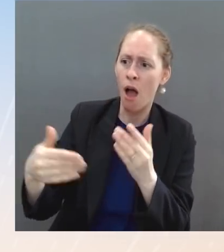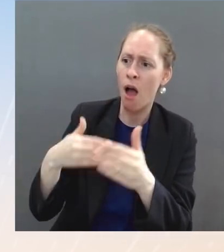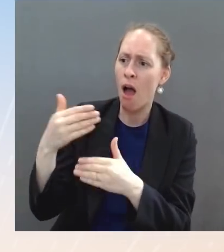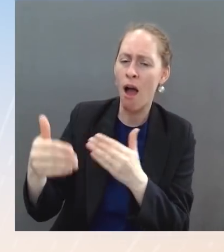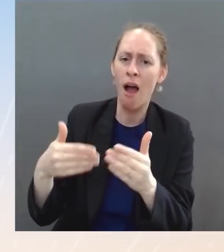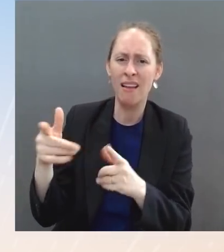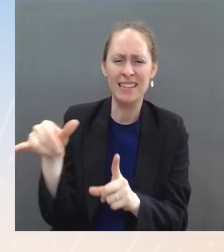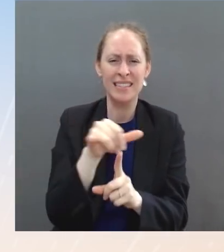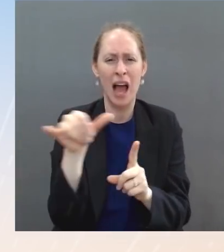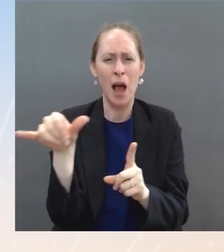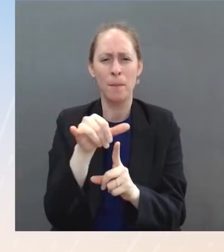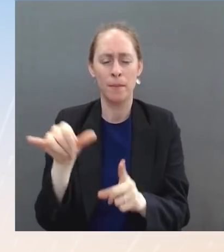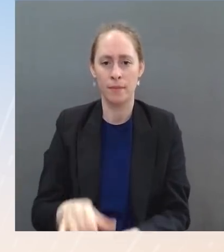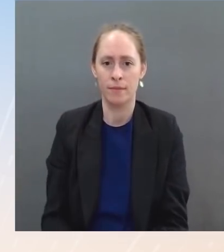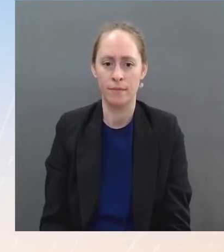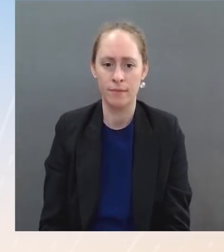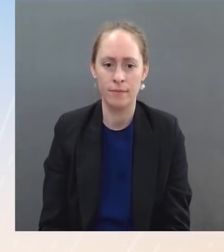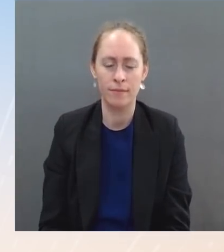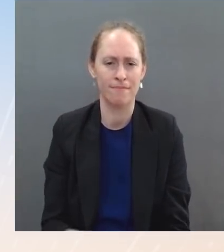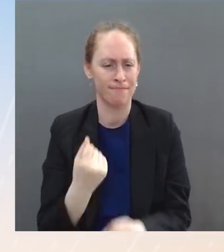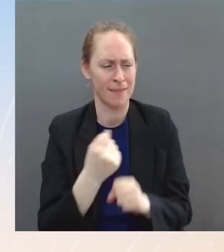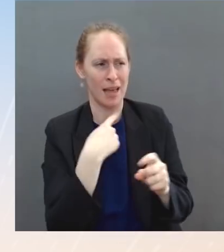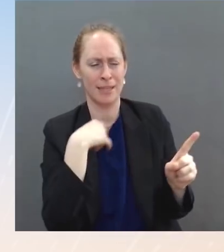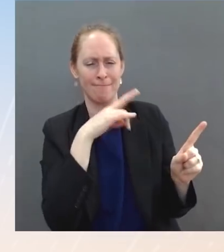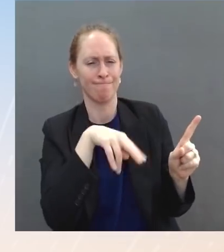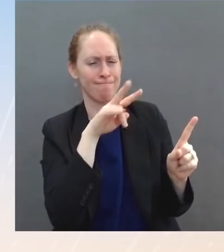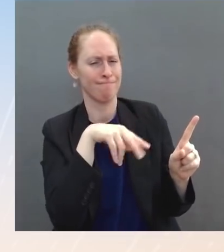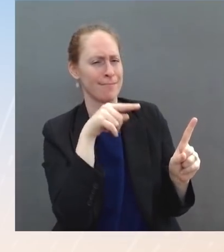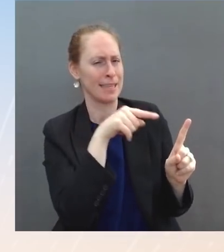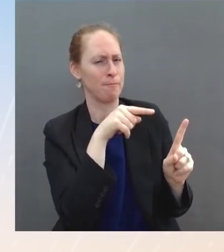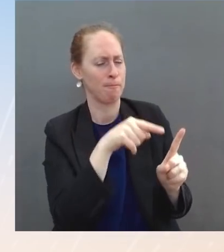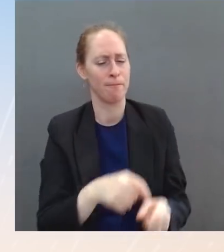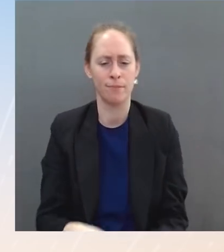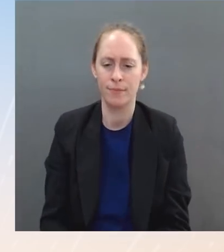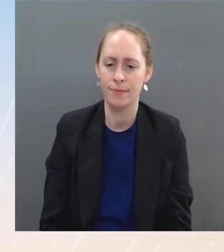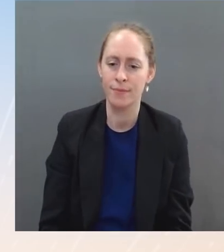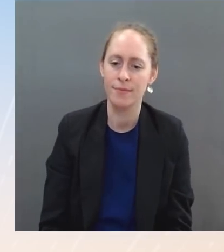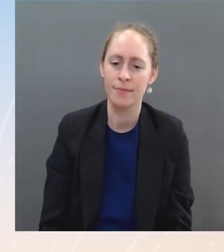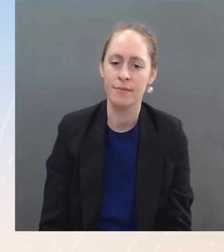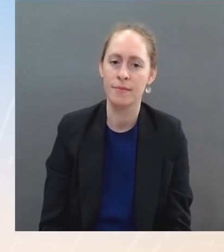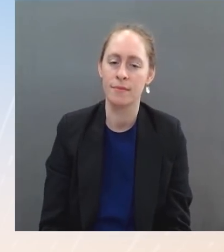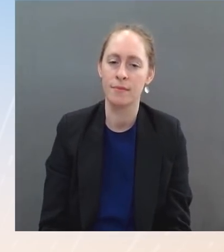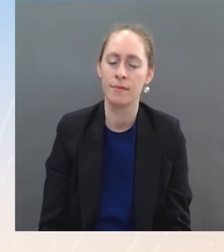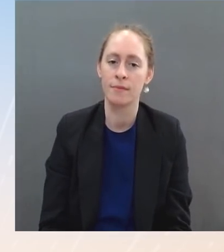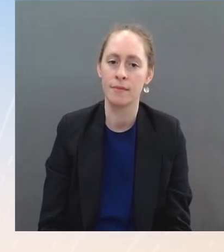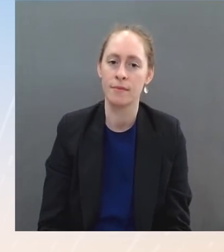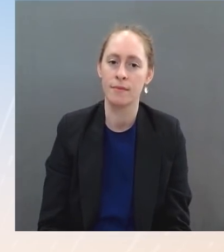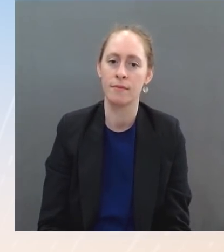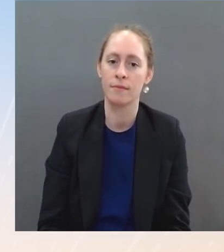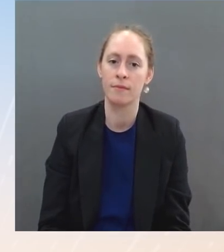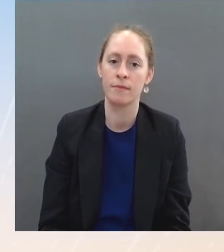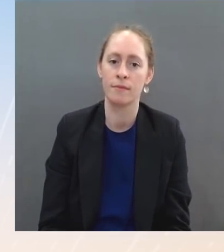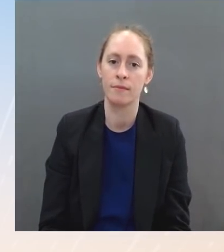The Press: As a follow-up on the Senate Supreme Court confirmation hearing: Republicans have said that they wanted to --